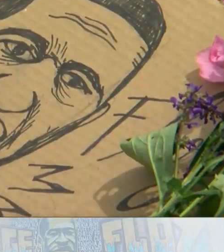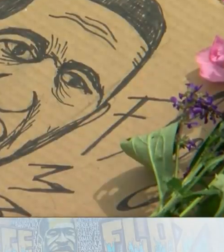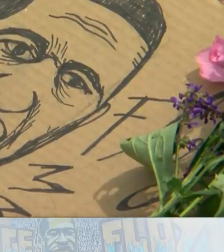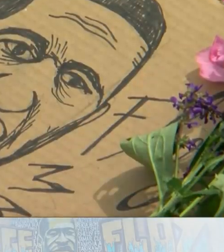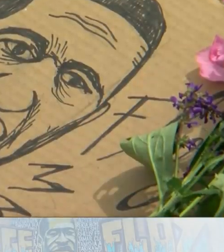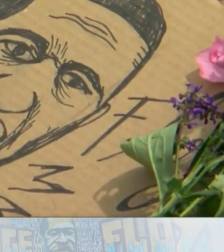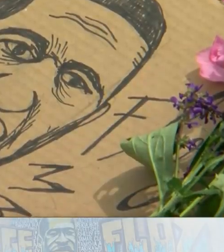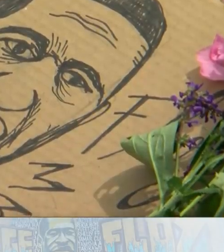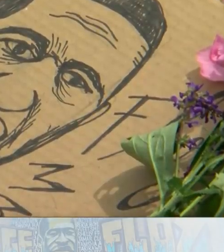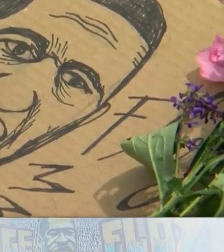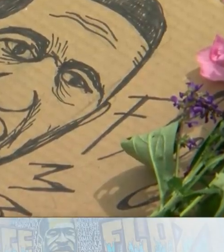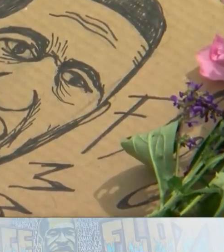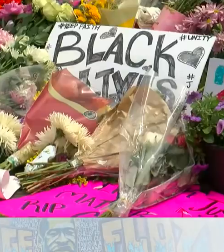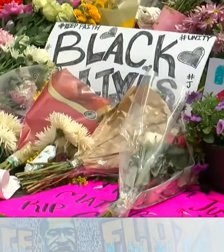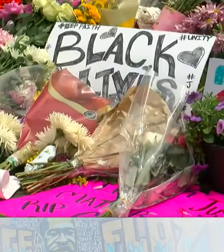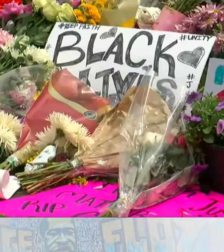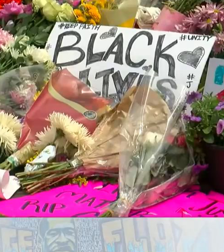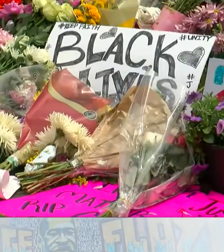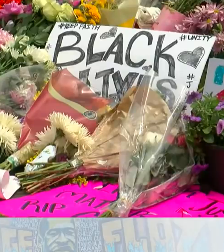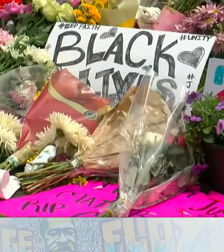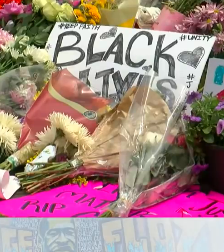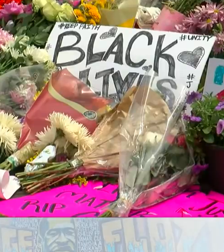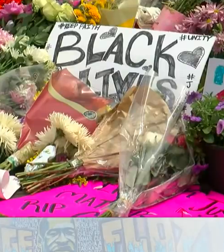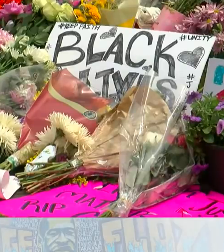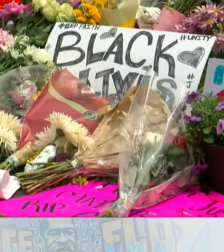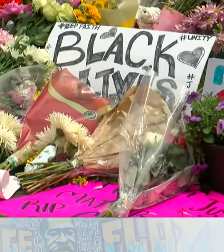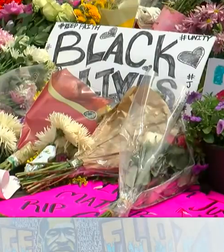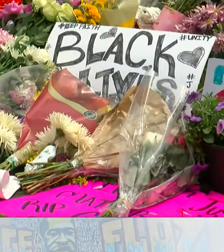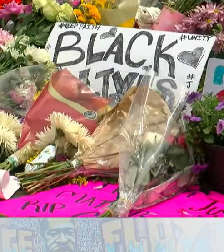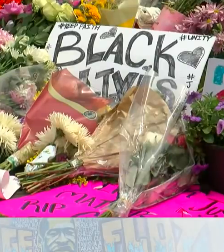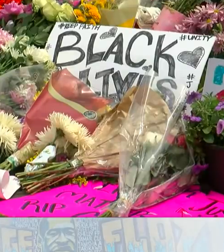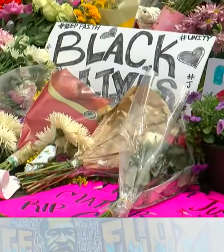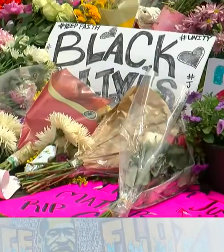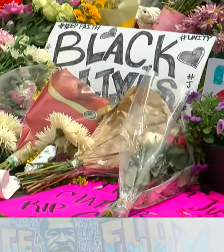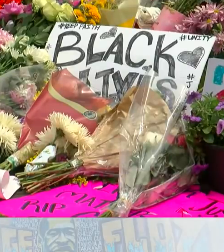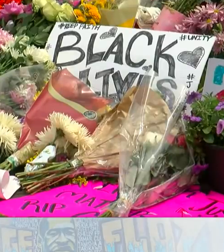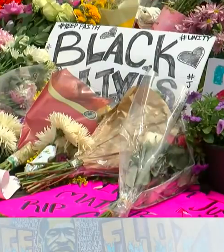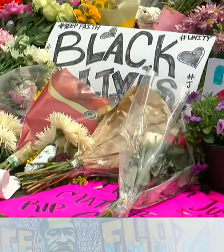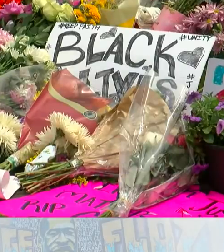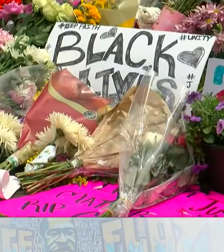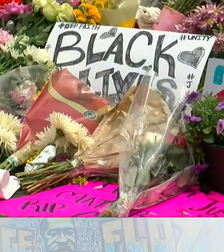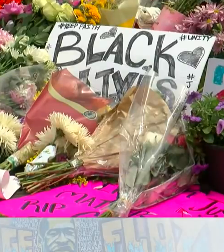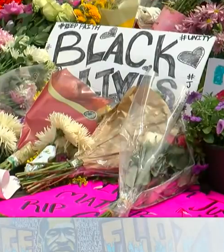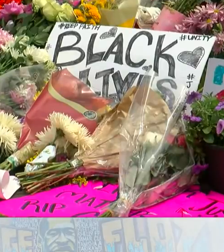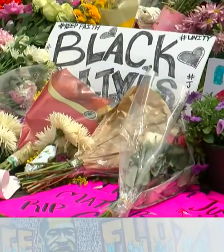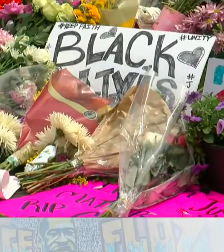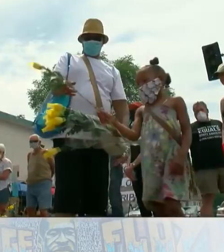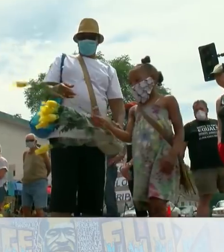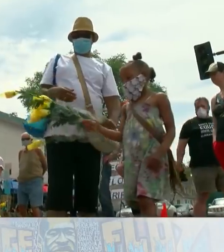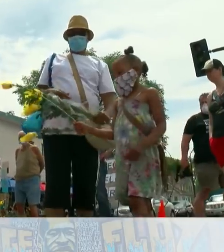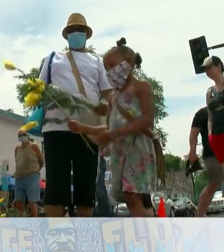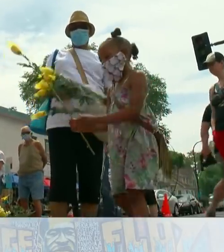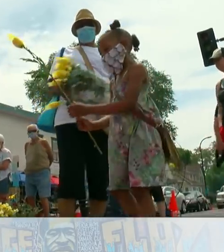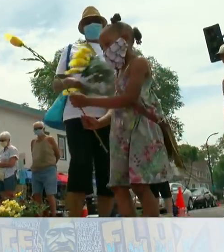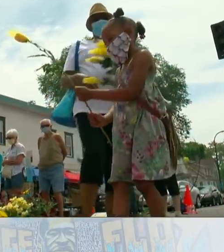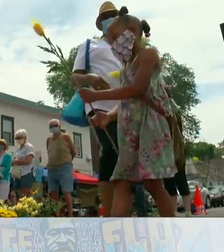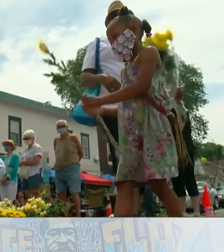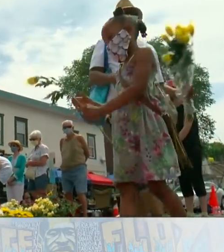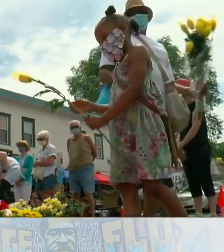THAT HE LOVES ME I HAVE COME THROUGH THE FIRE AND I'VE BEEN